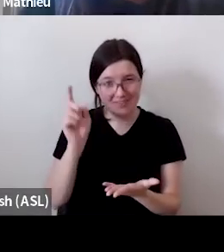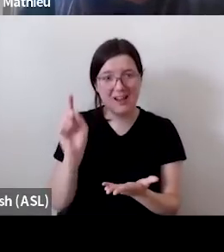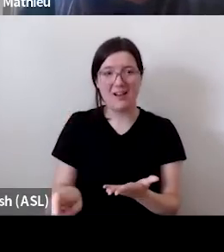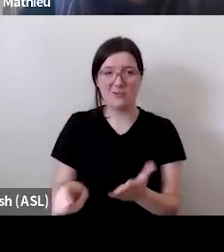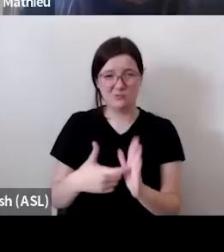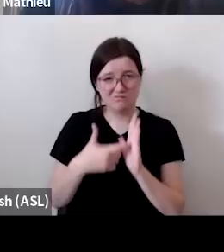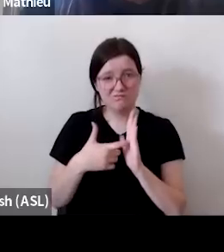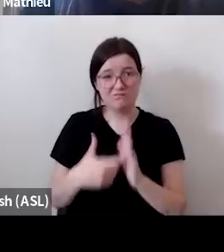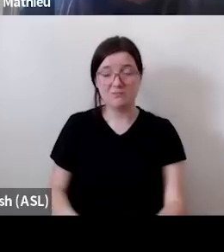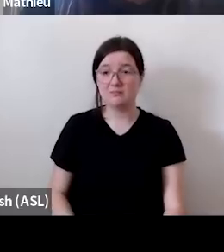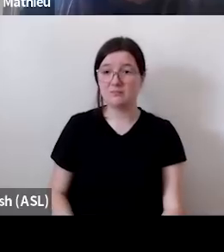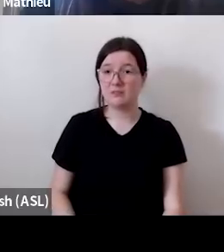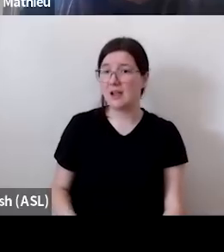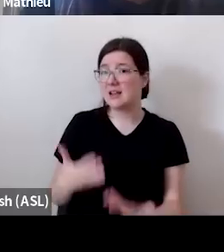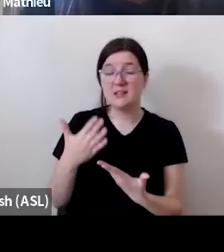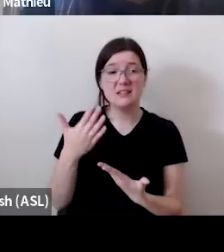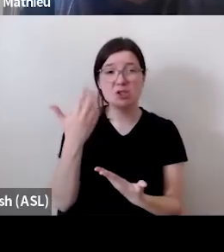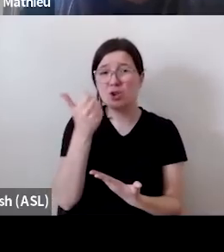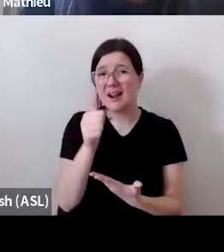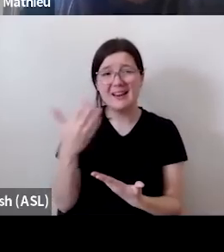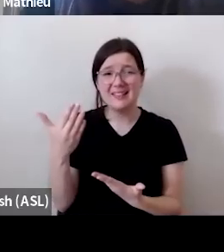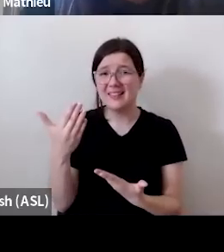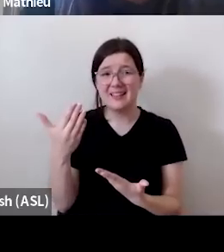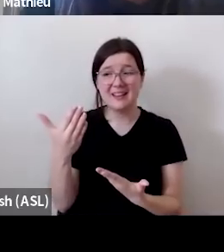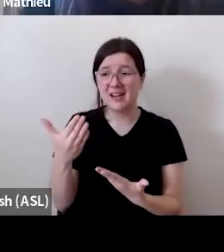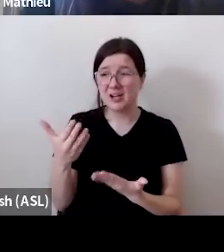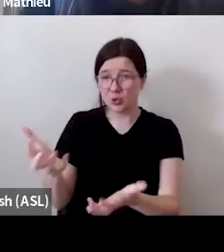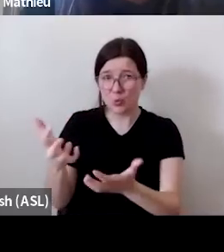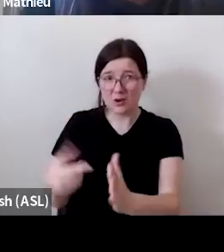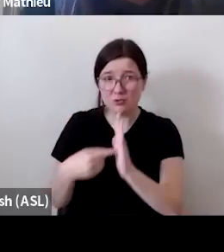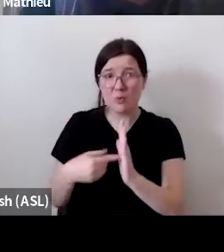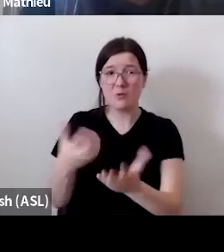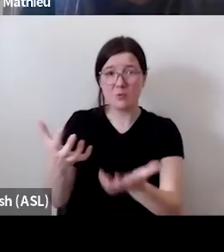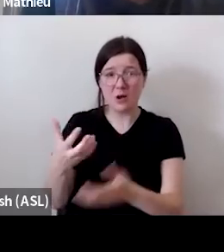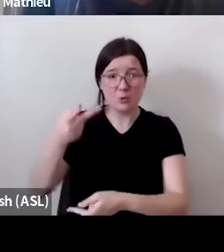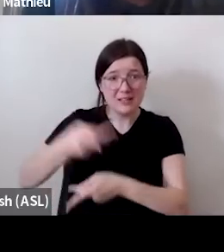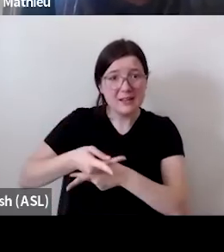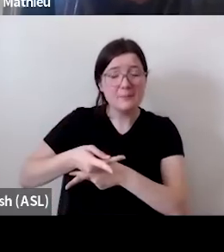we keep, that we maintain? How can we make you still feel like this is your home even